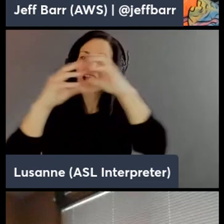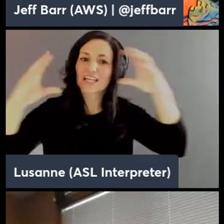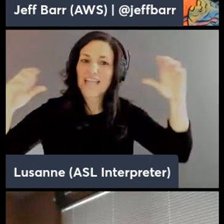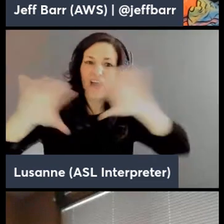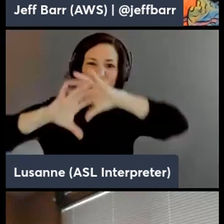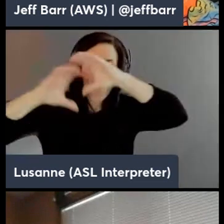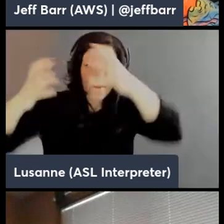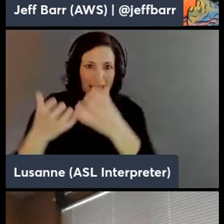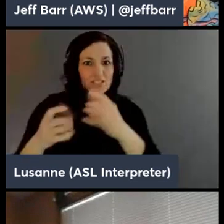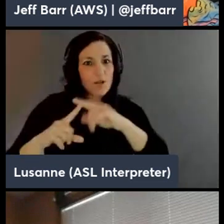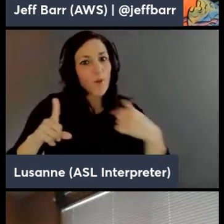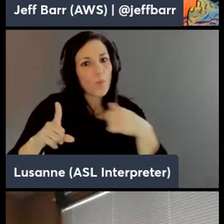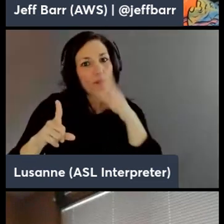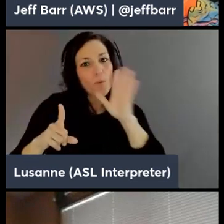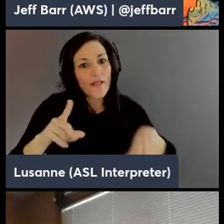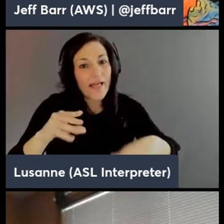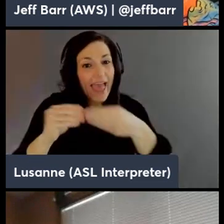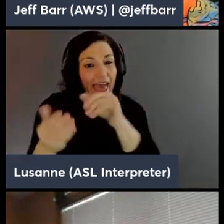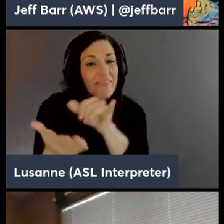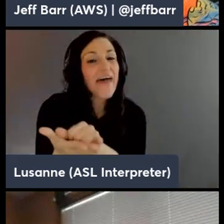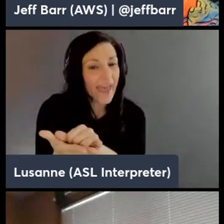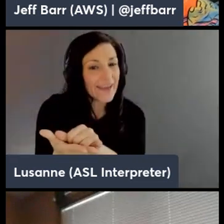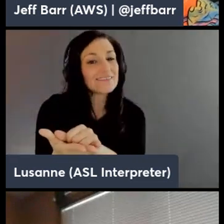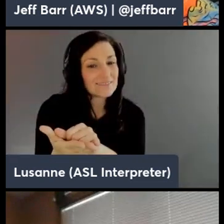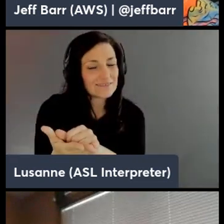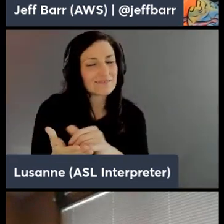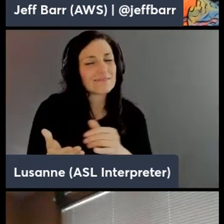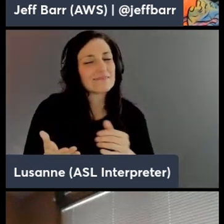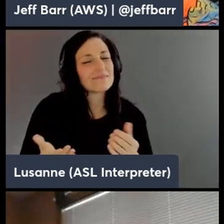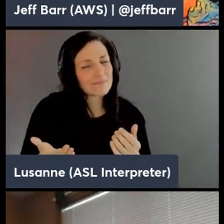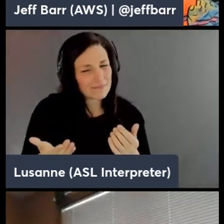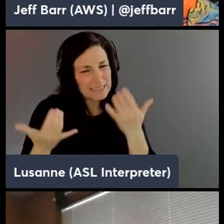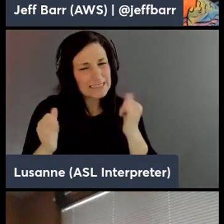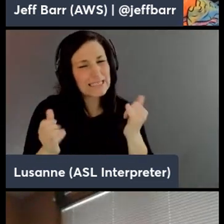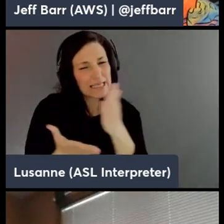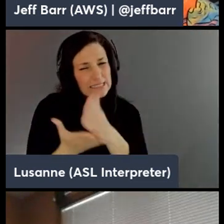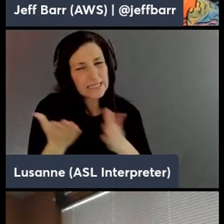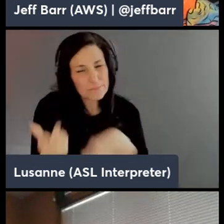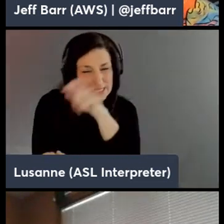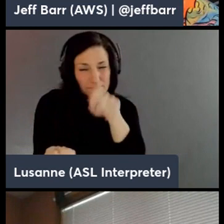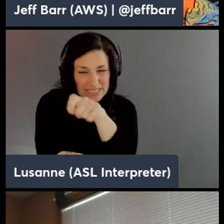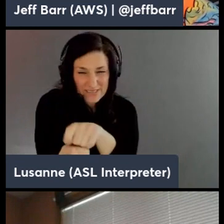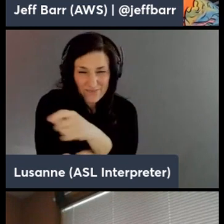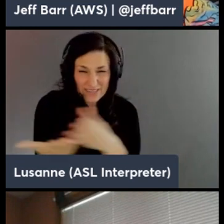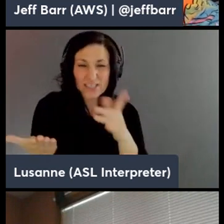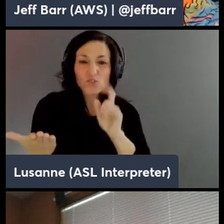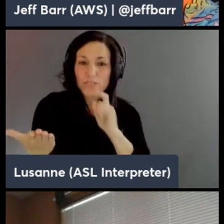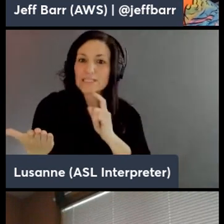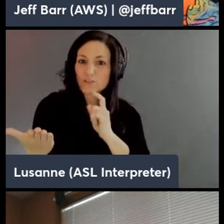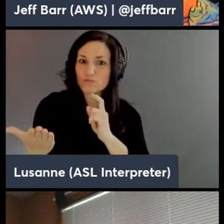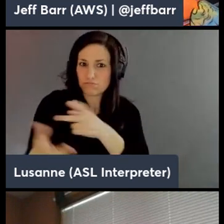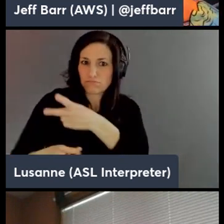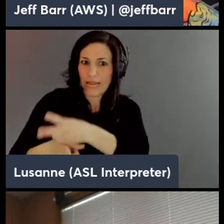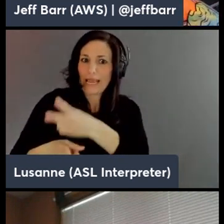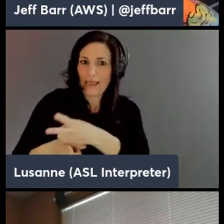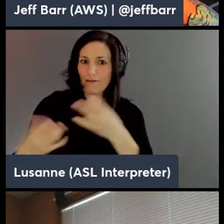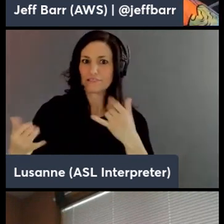There's a lotta little dotting I's and crossing T's that we have to go through still. Sure. - But absolutely,